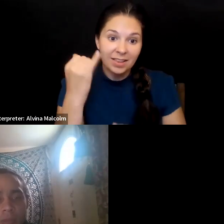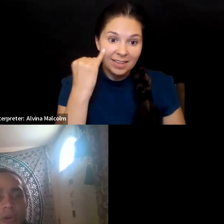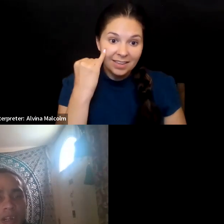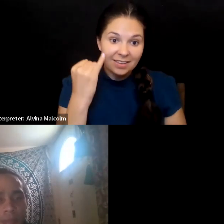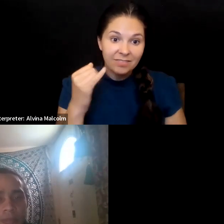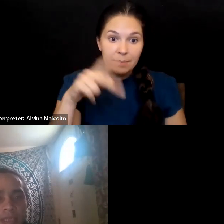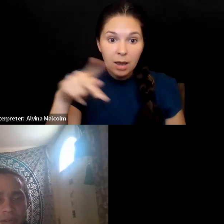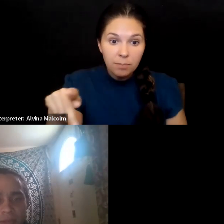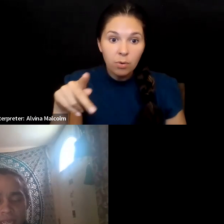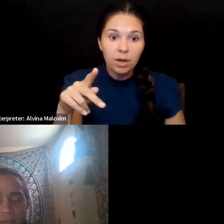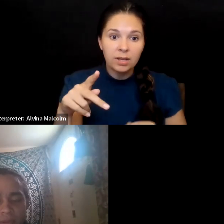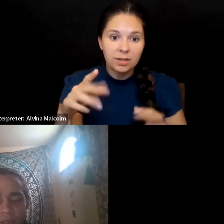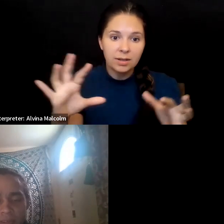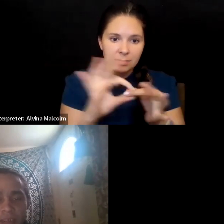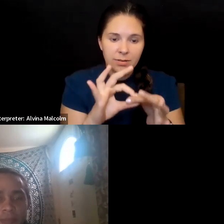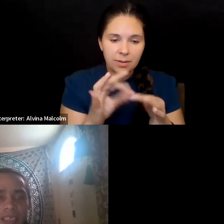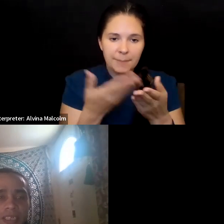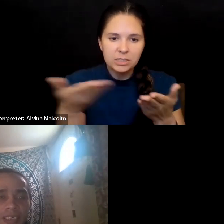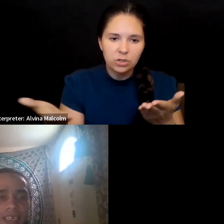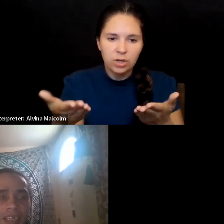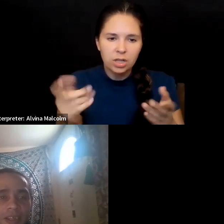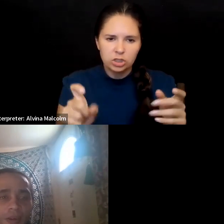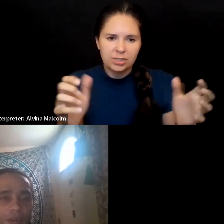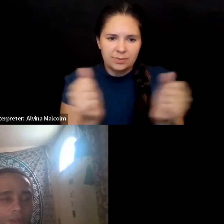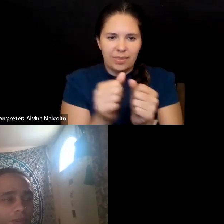GERMÁN: Thank you, Beth. We did receive feedback that this is such